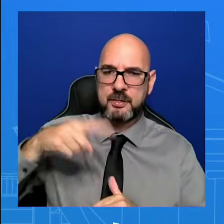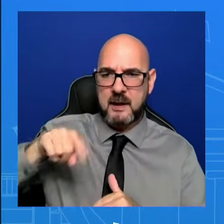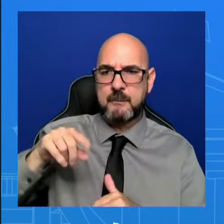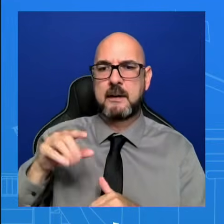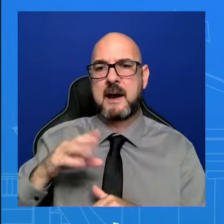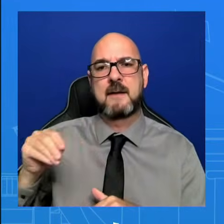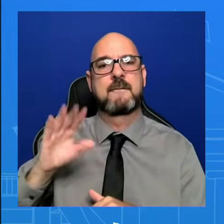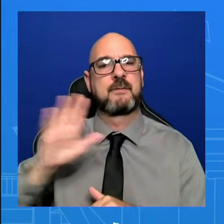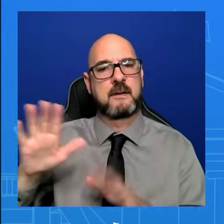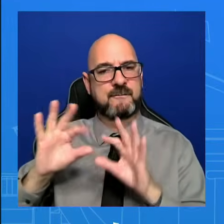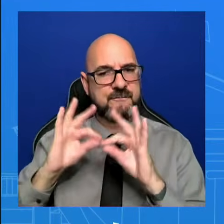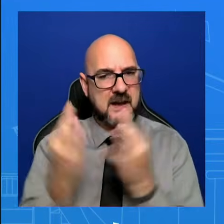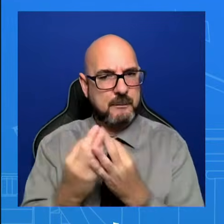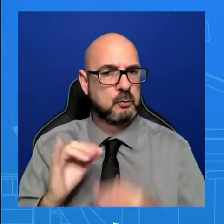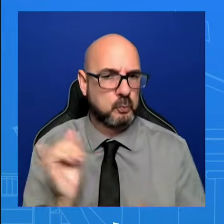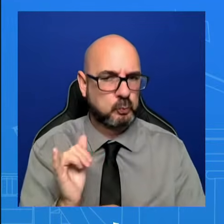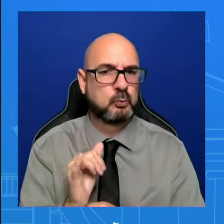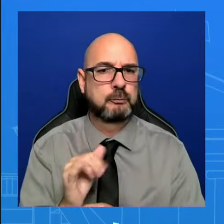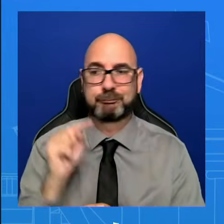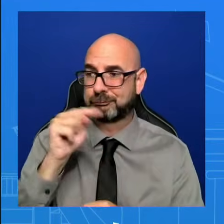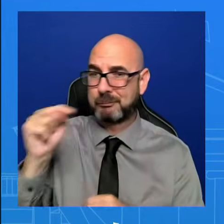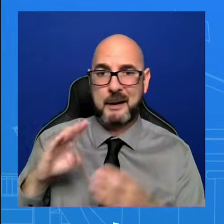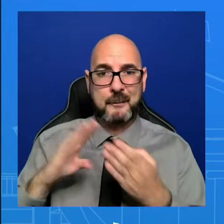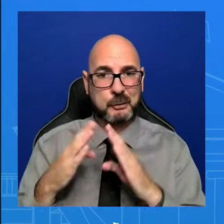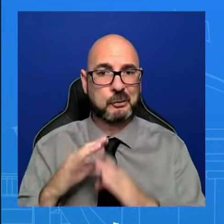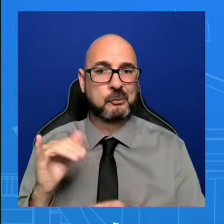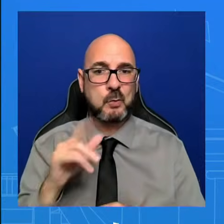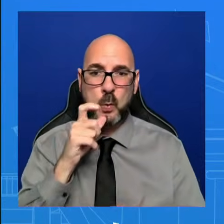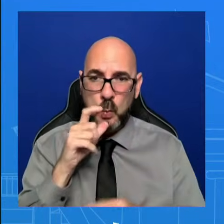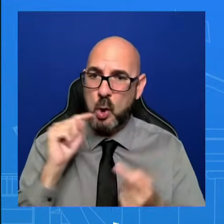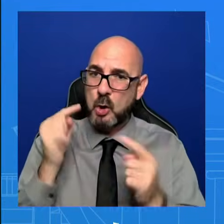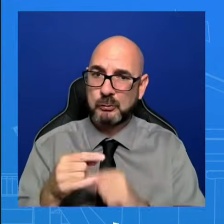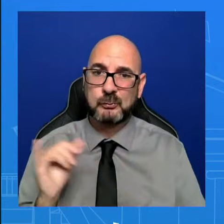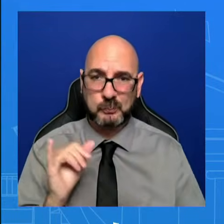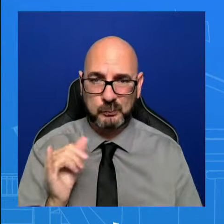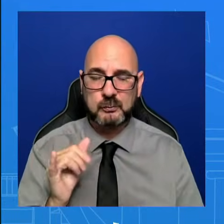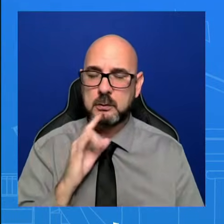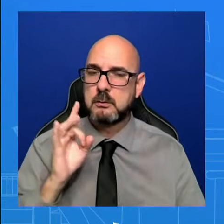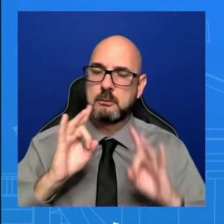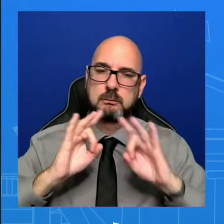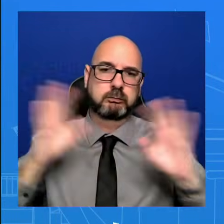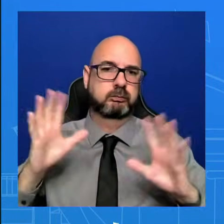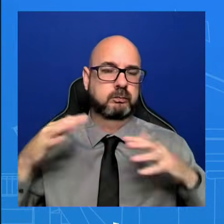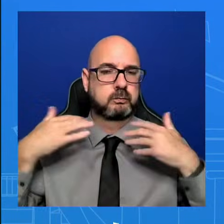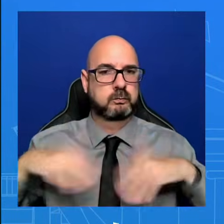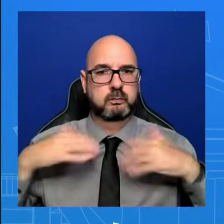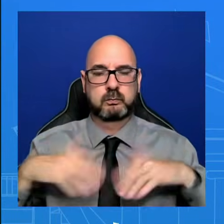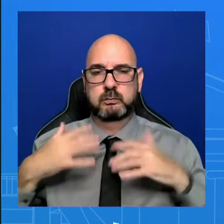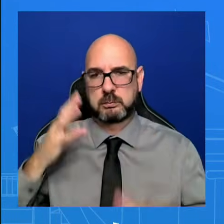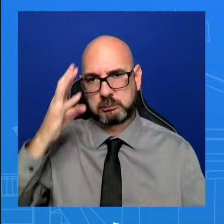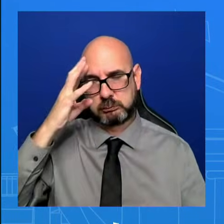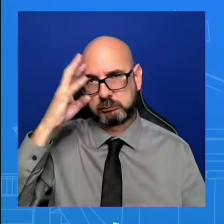who were injured as a result of this senseless violence -- senseless violence. And so, we're continuing -- we'll continue to keep them in their [our] prayers.